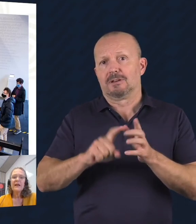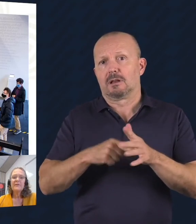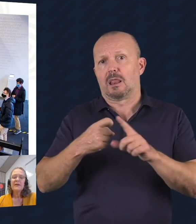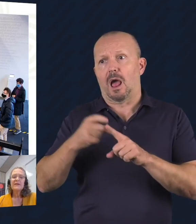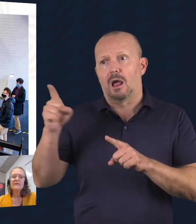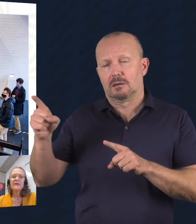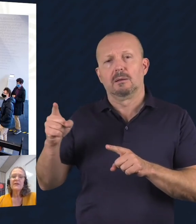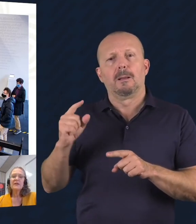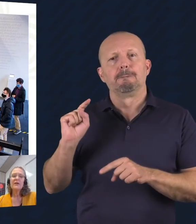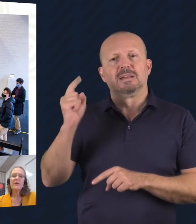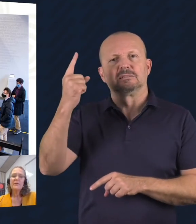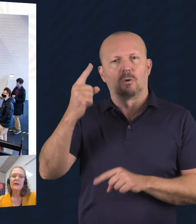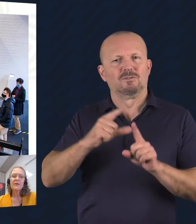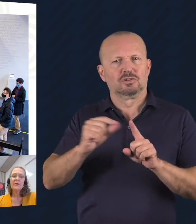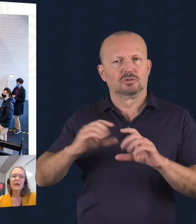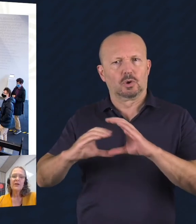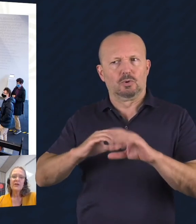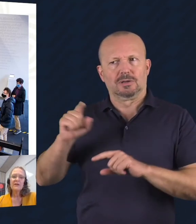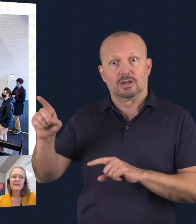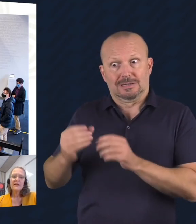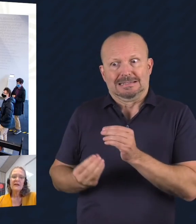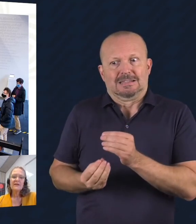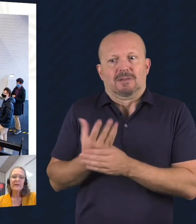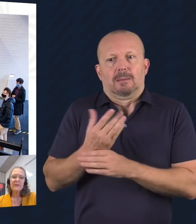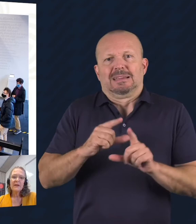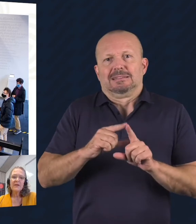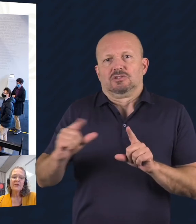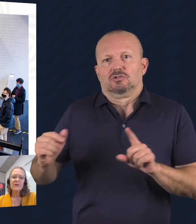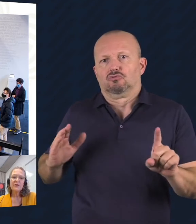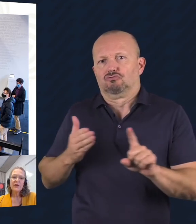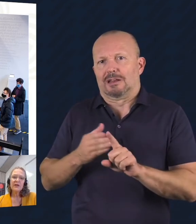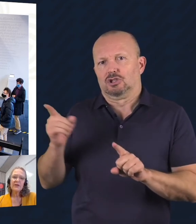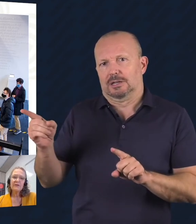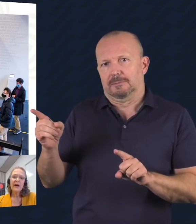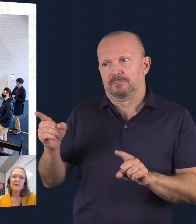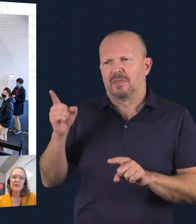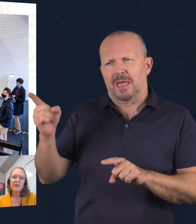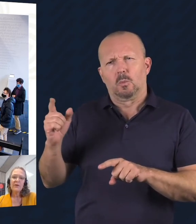Minister for Digital Economy and Communications is developing a digital strategy for Aotearoa.